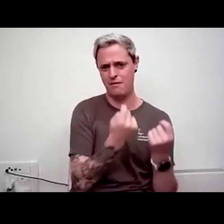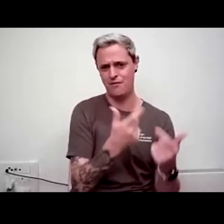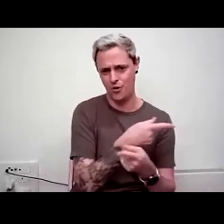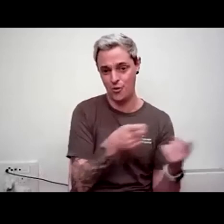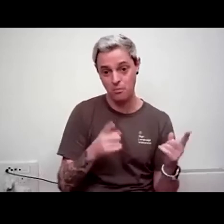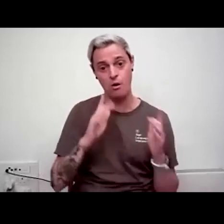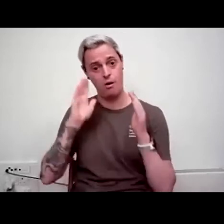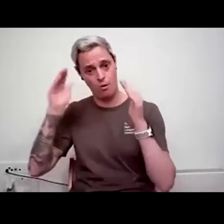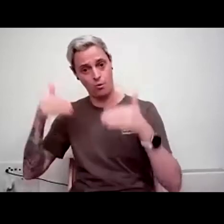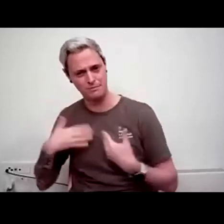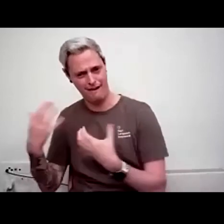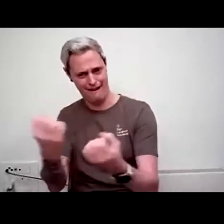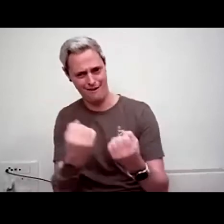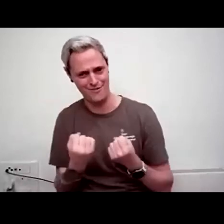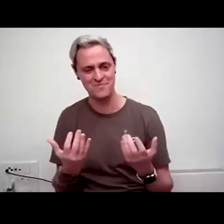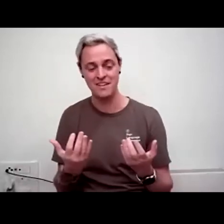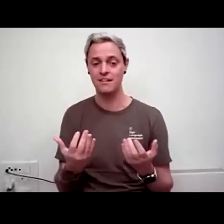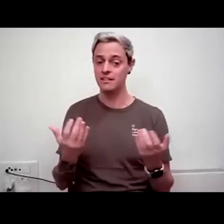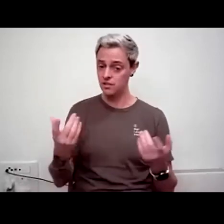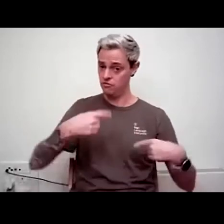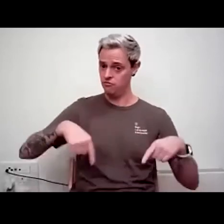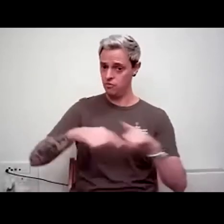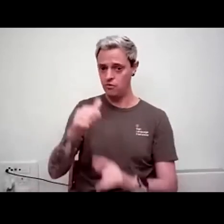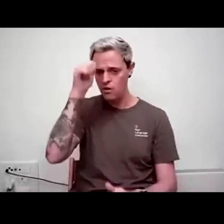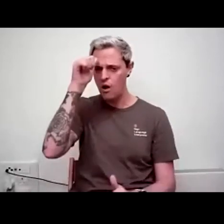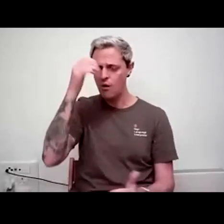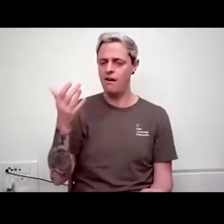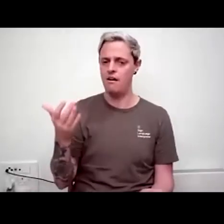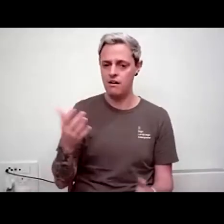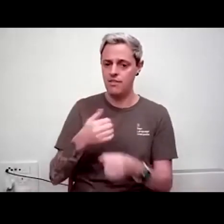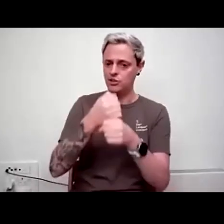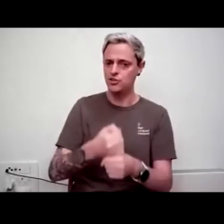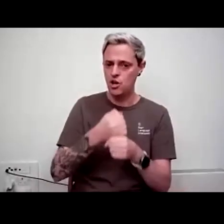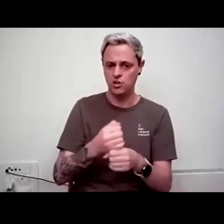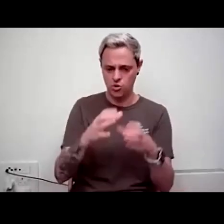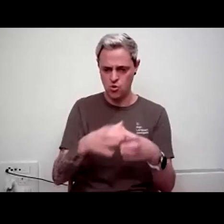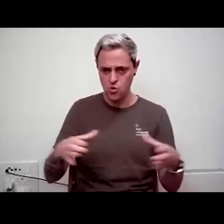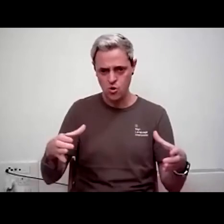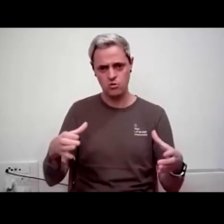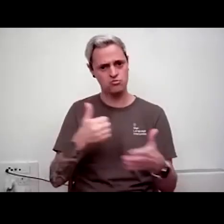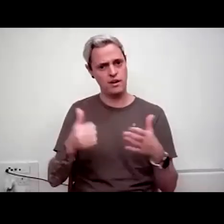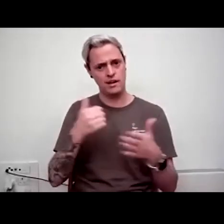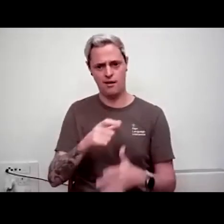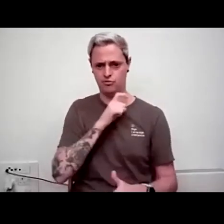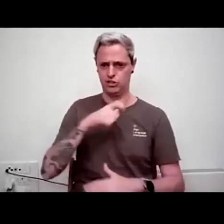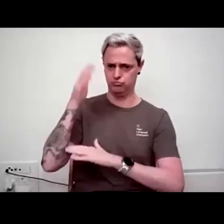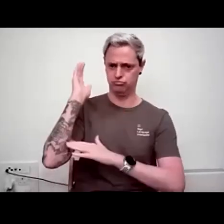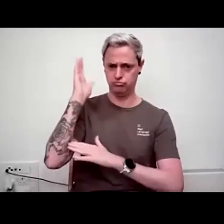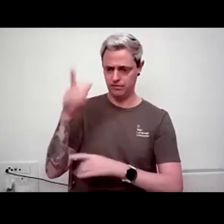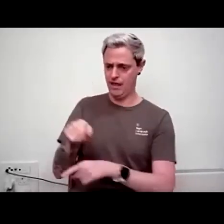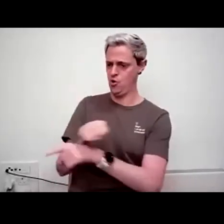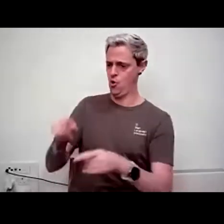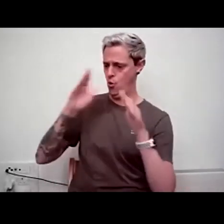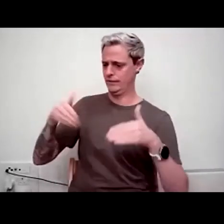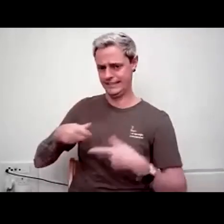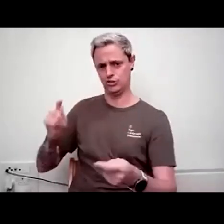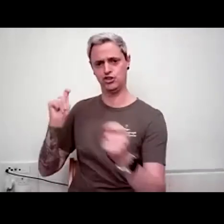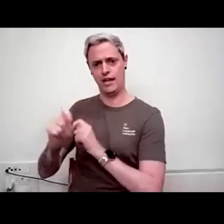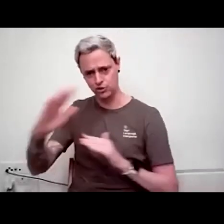and are typically therefore unaware of the ways in which churches and society at large constantly preach the message to autistic people that they must change in order to be accepted.